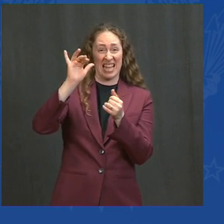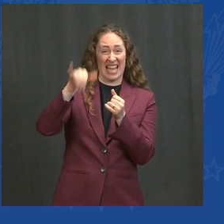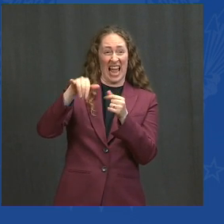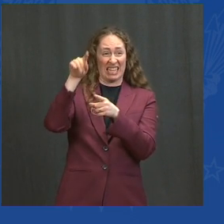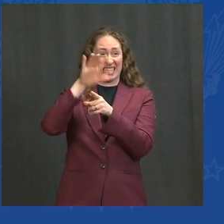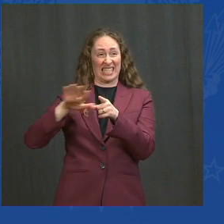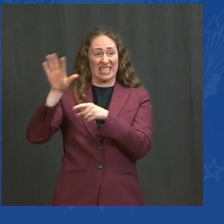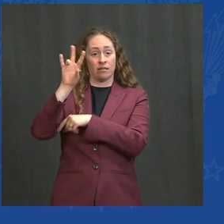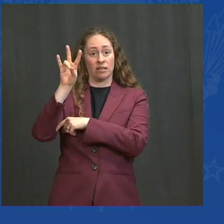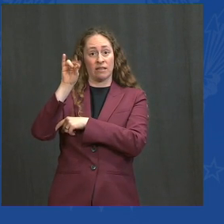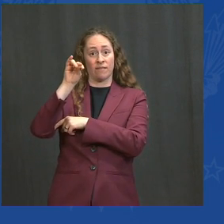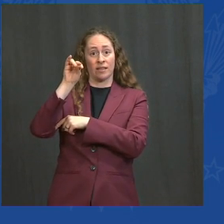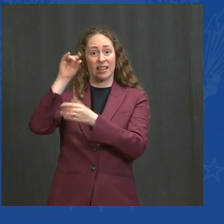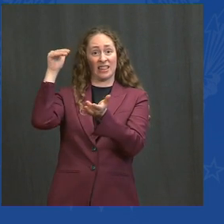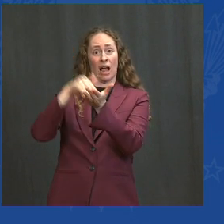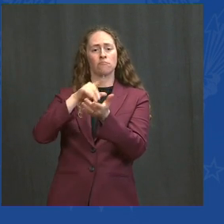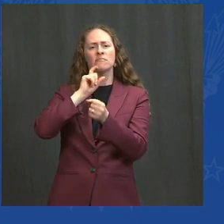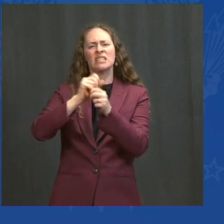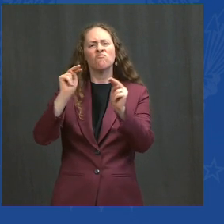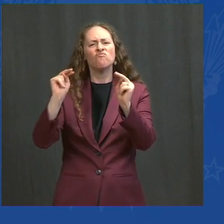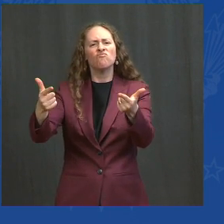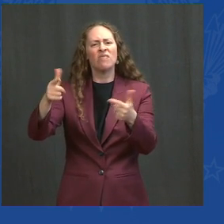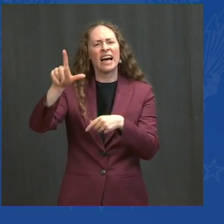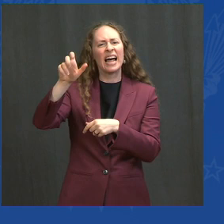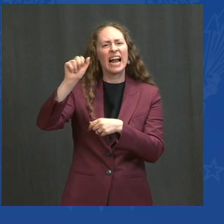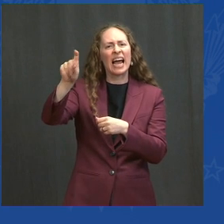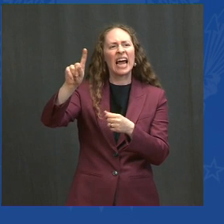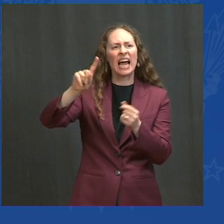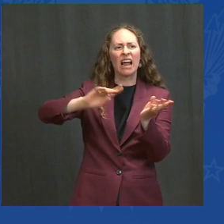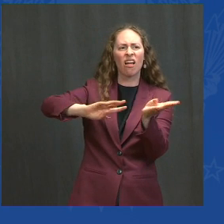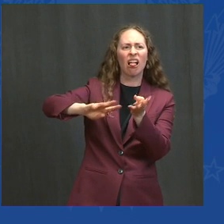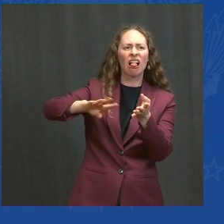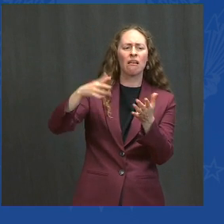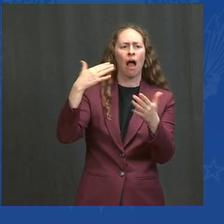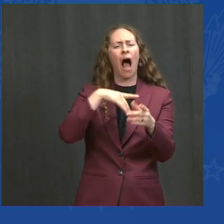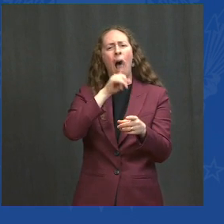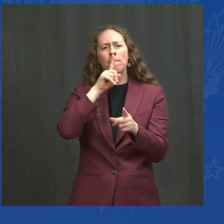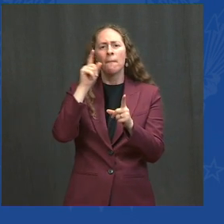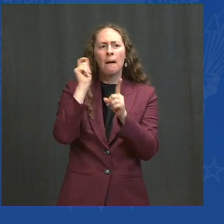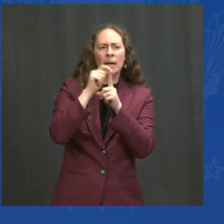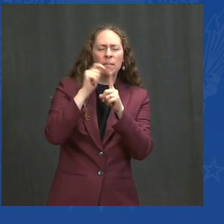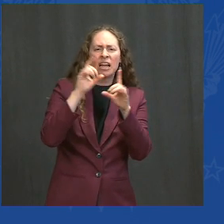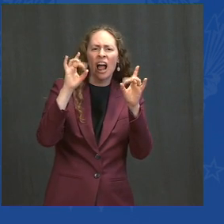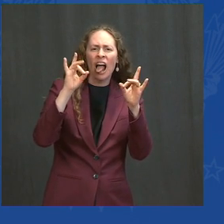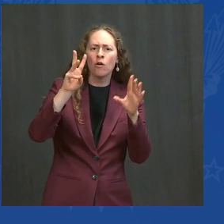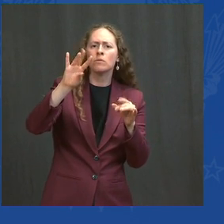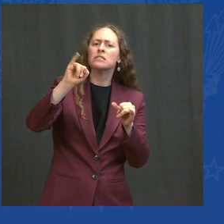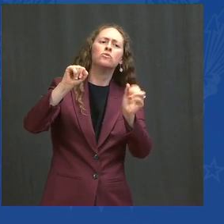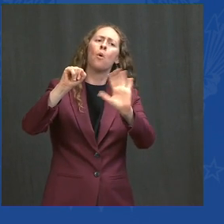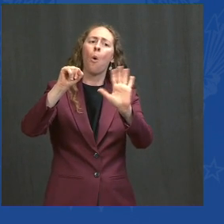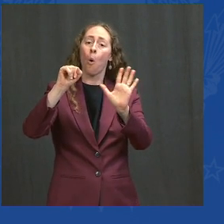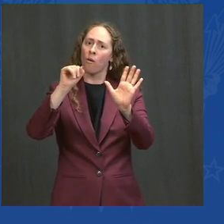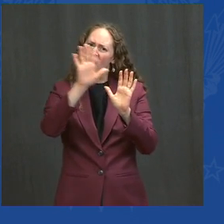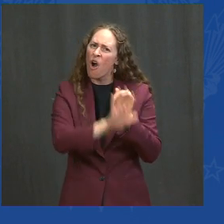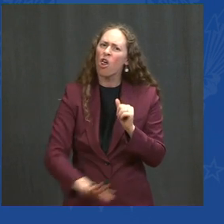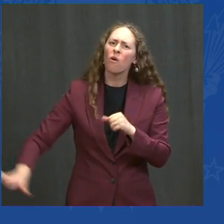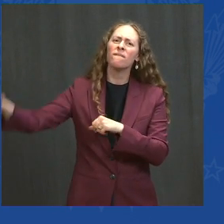And, by the way, I'm not -- it's not picking on Wisconsin, Gov. Every state is like this. But just to know what you're going to be doing for the state of Wisconsin here.